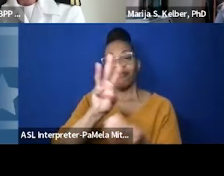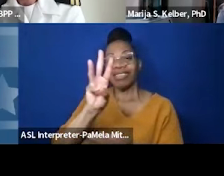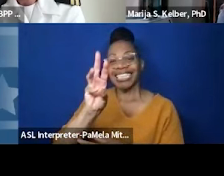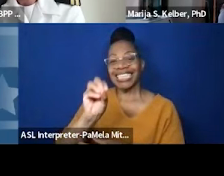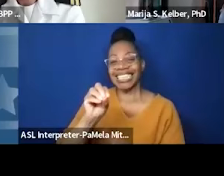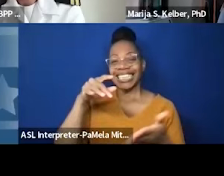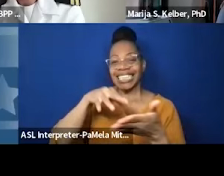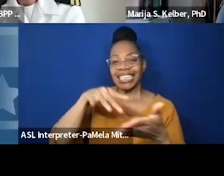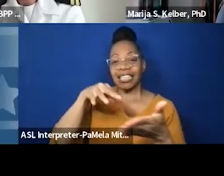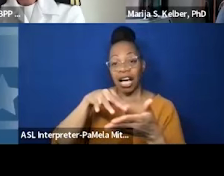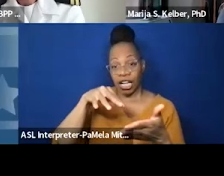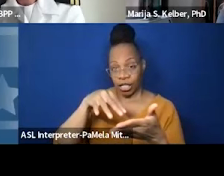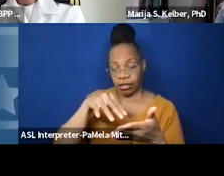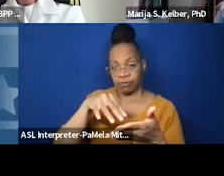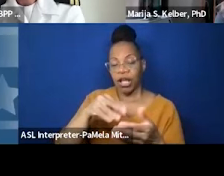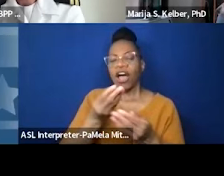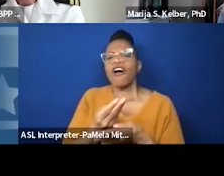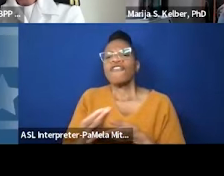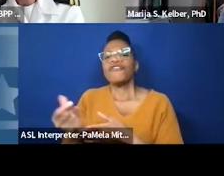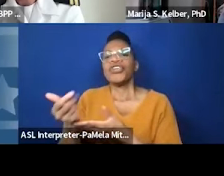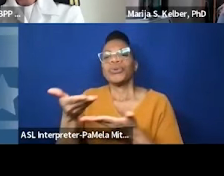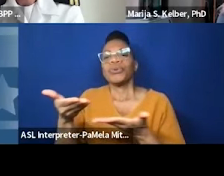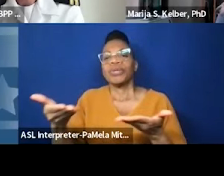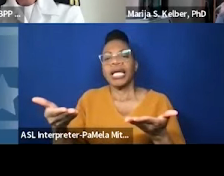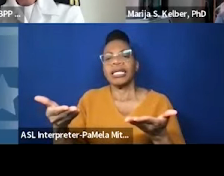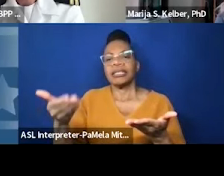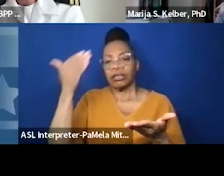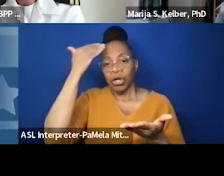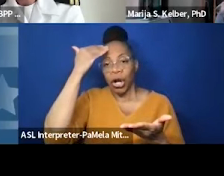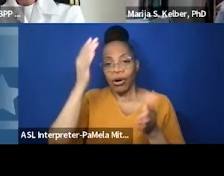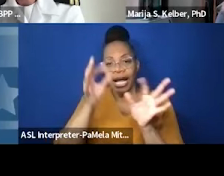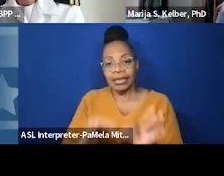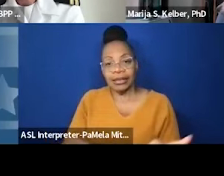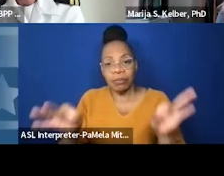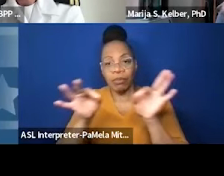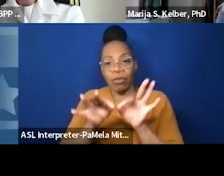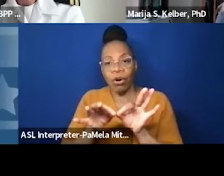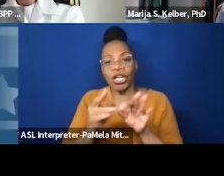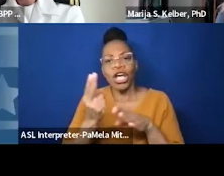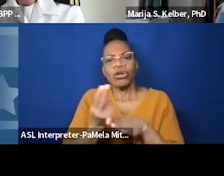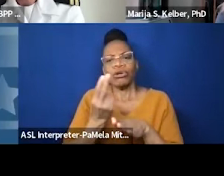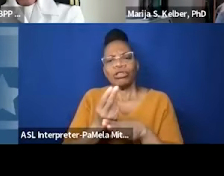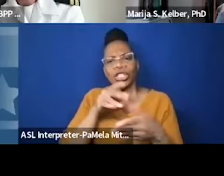However, a couple of things important to note here is, so usually the way these studies looked at this